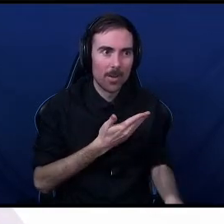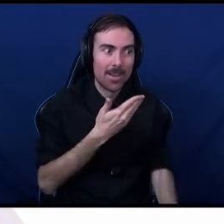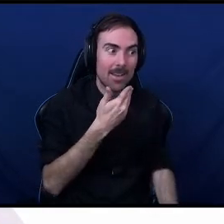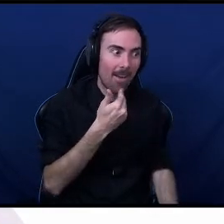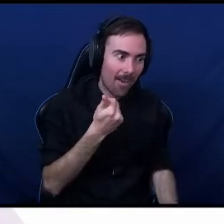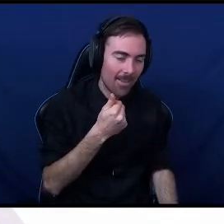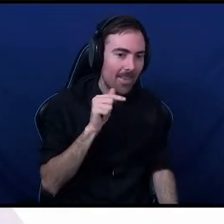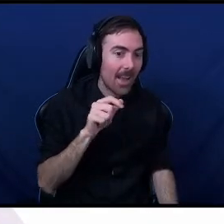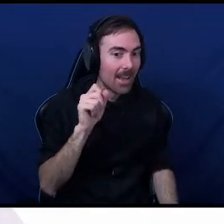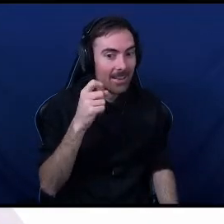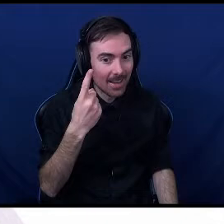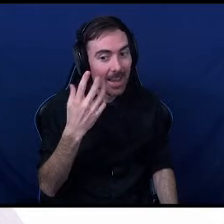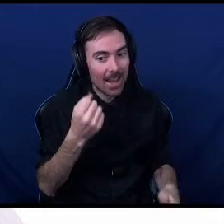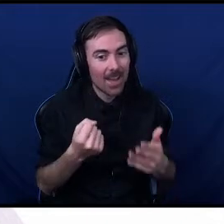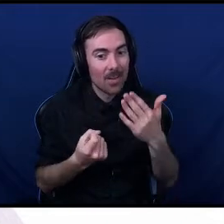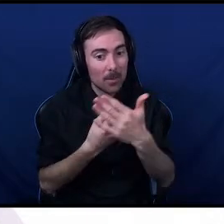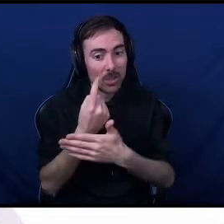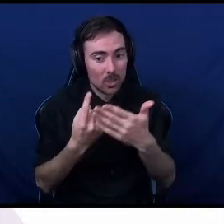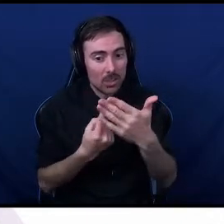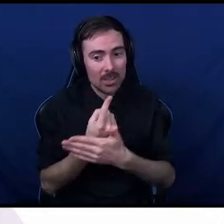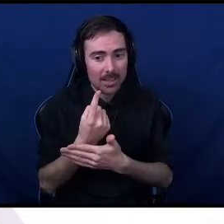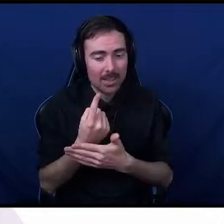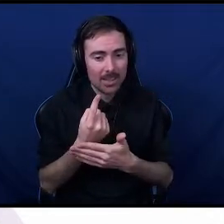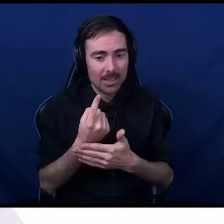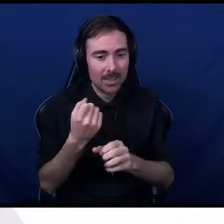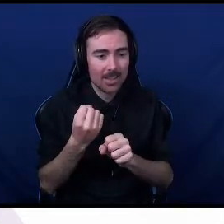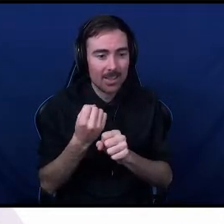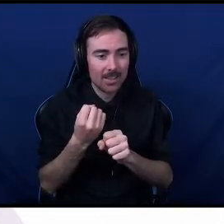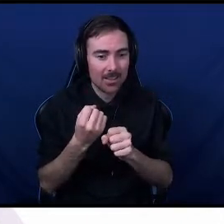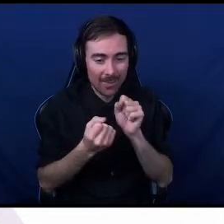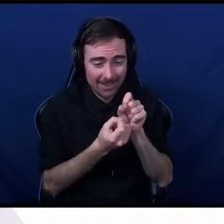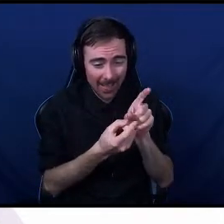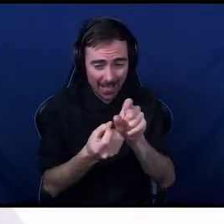there was an opportunity here, and also that the future is more